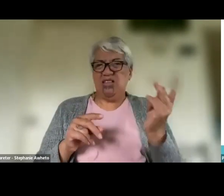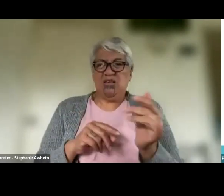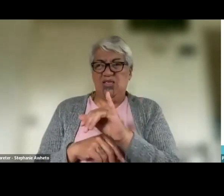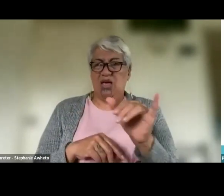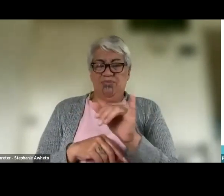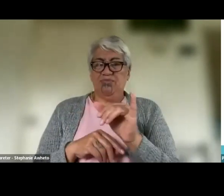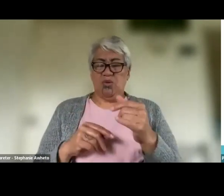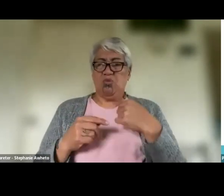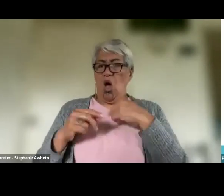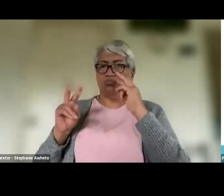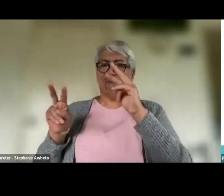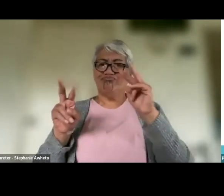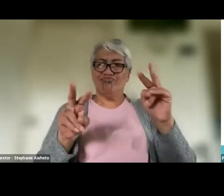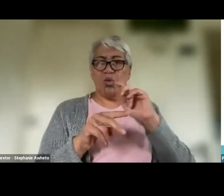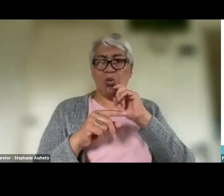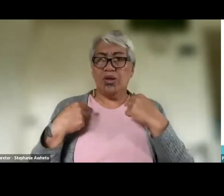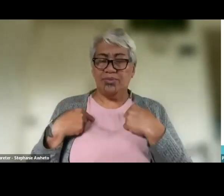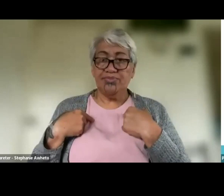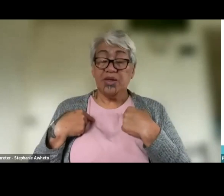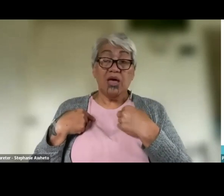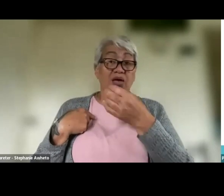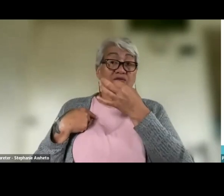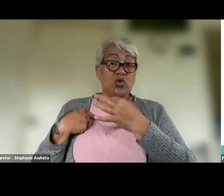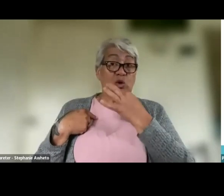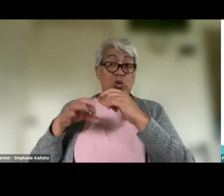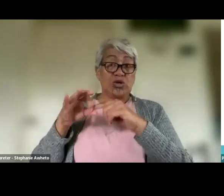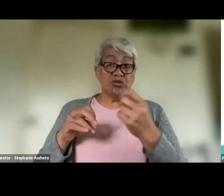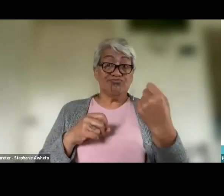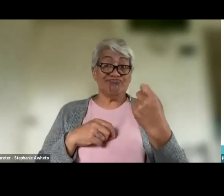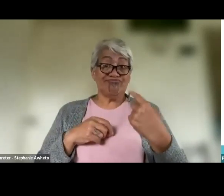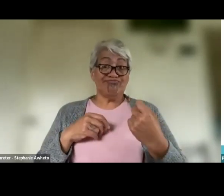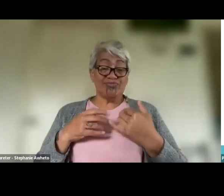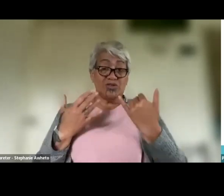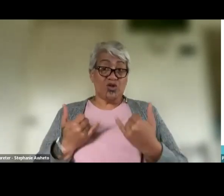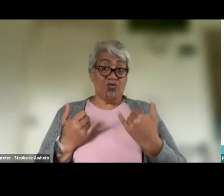and we have had a few questions that have been put to Paula